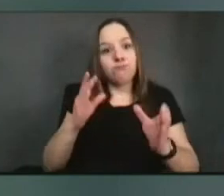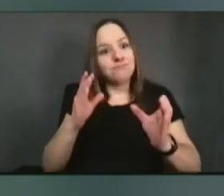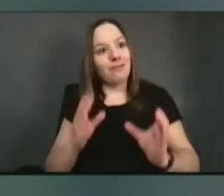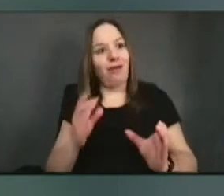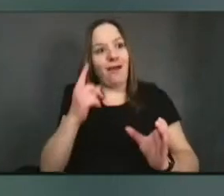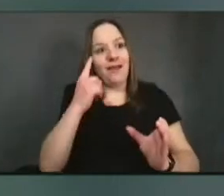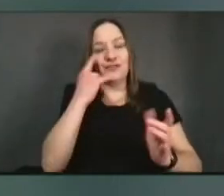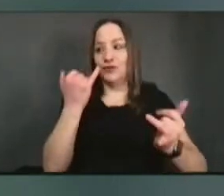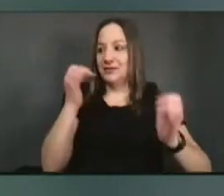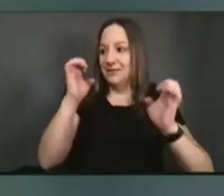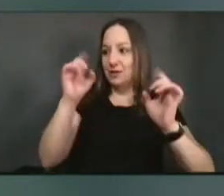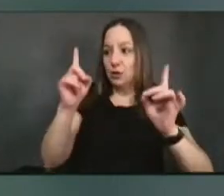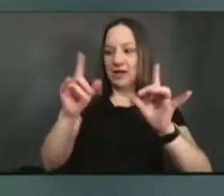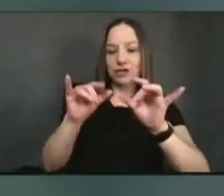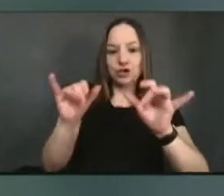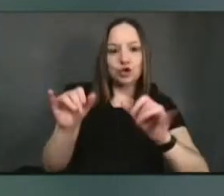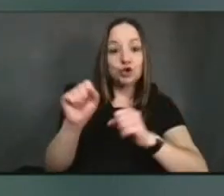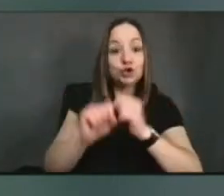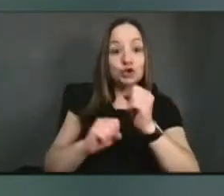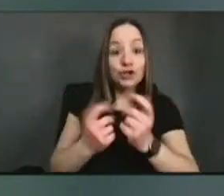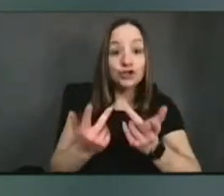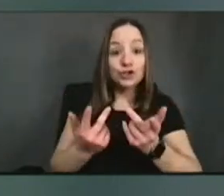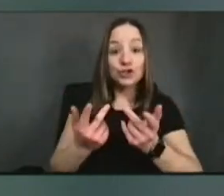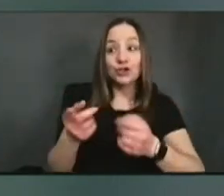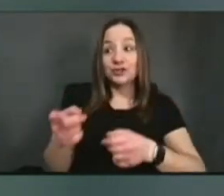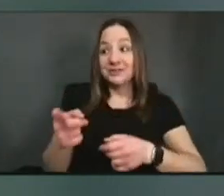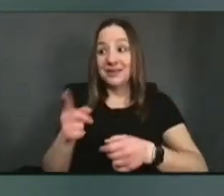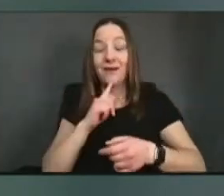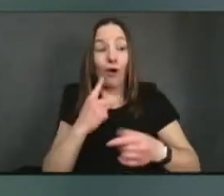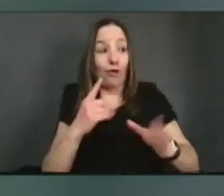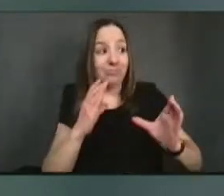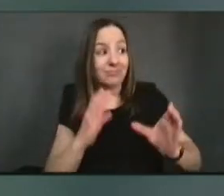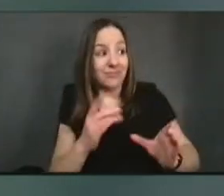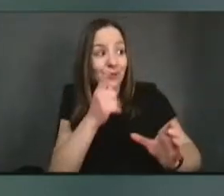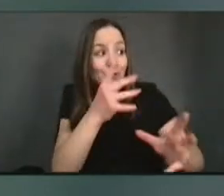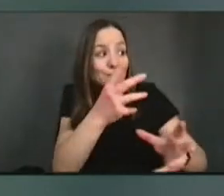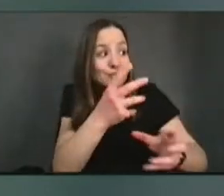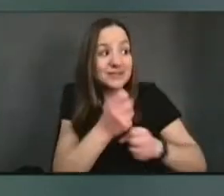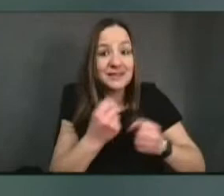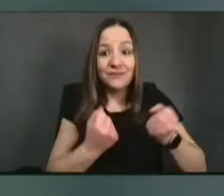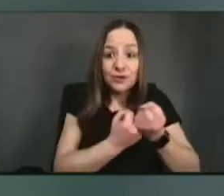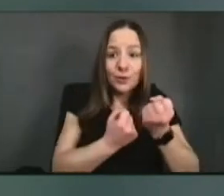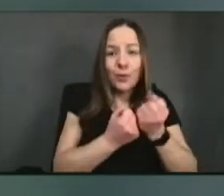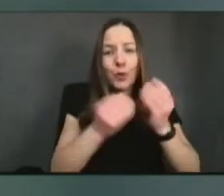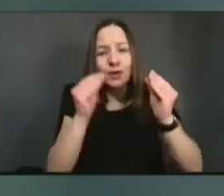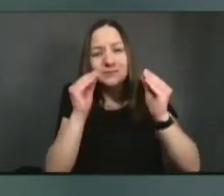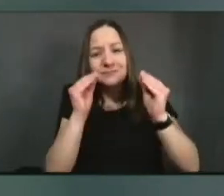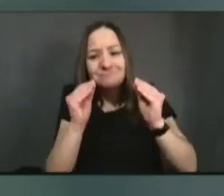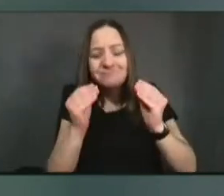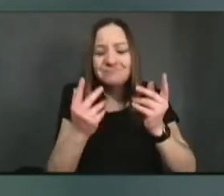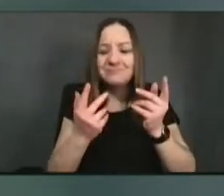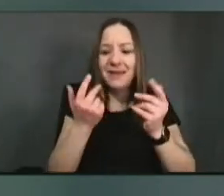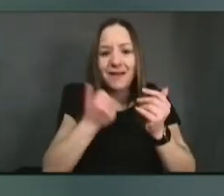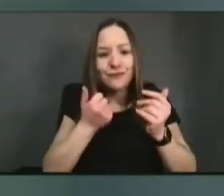recipients of the educational structure that we have set up their recipients of the education support and programs